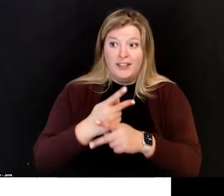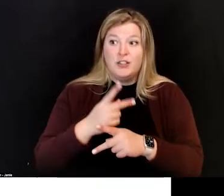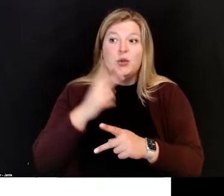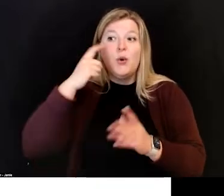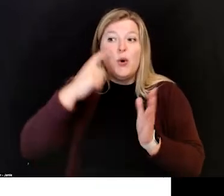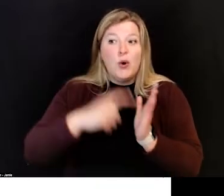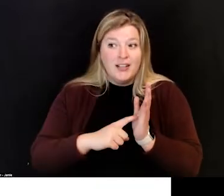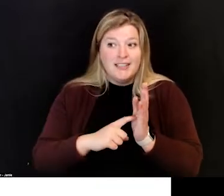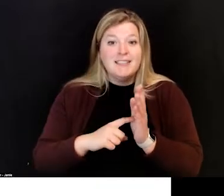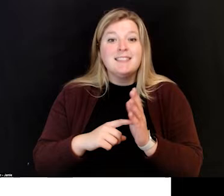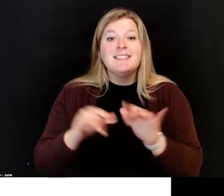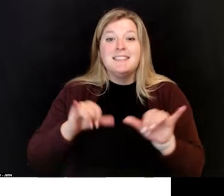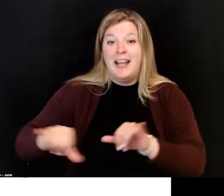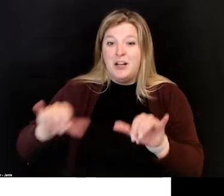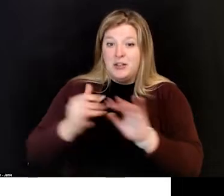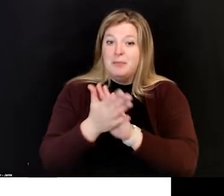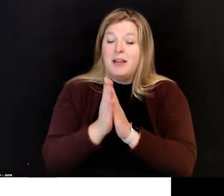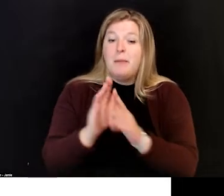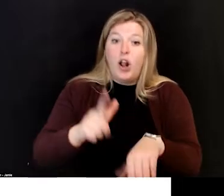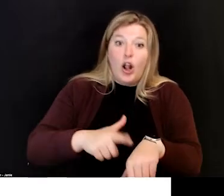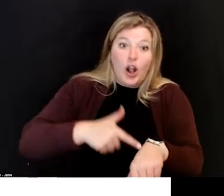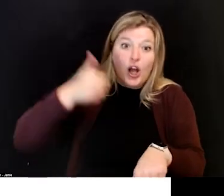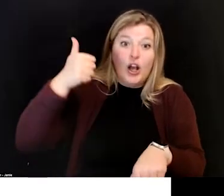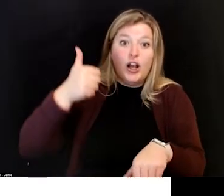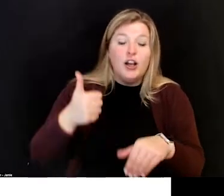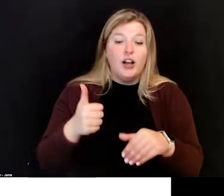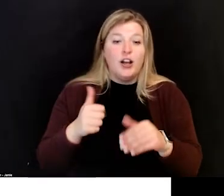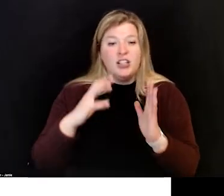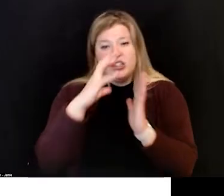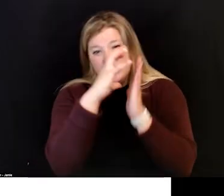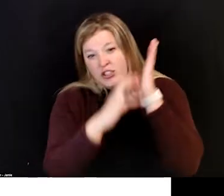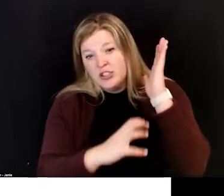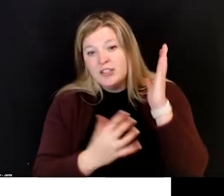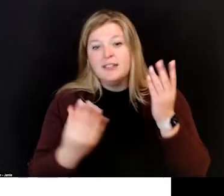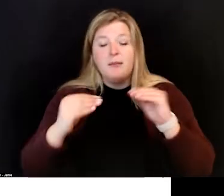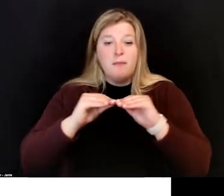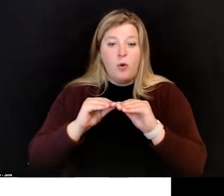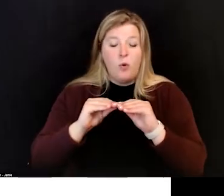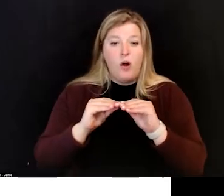they are getting more technologically agnostic, and they are also addressing technology